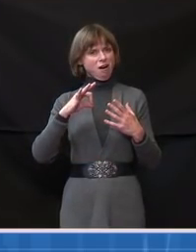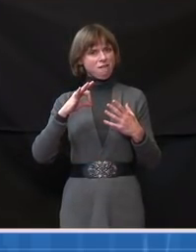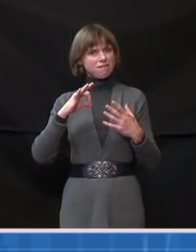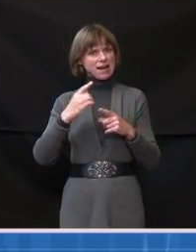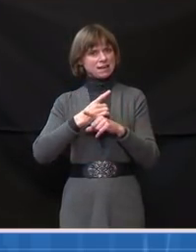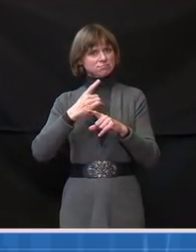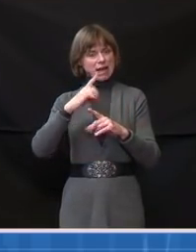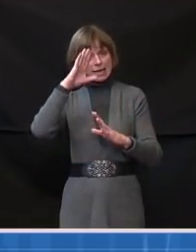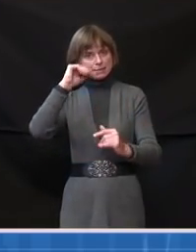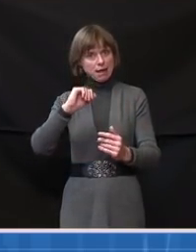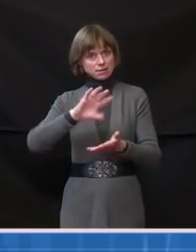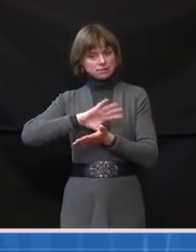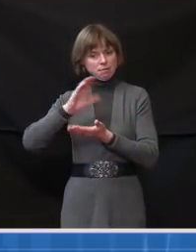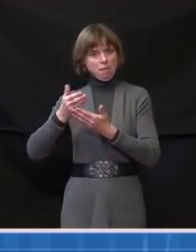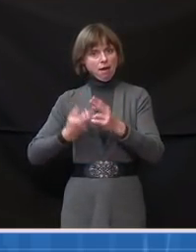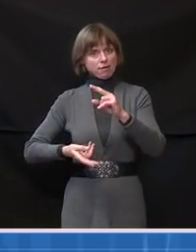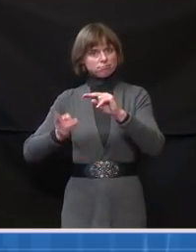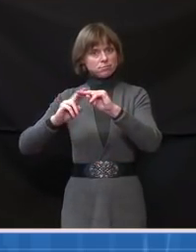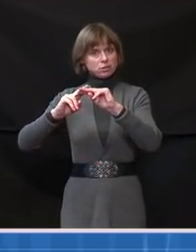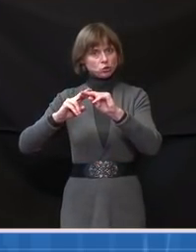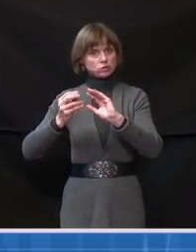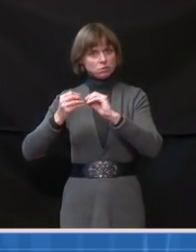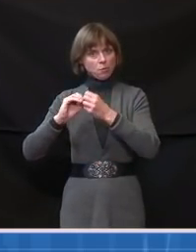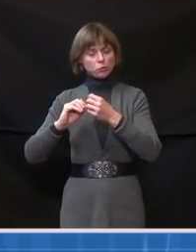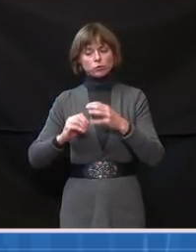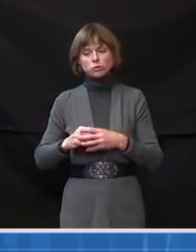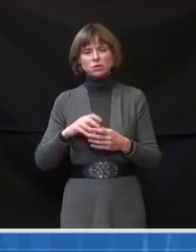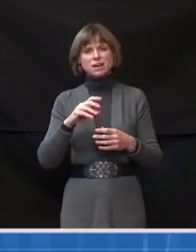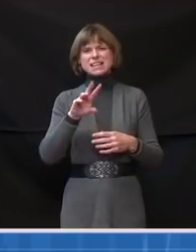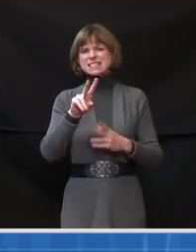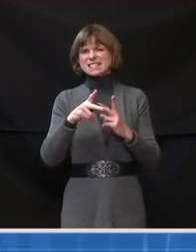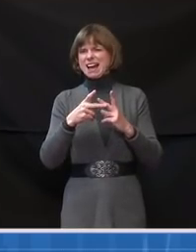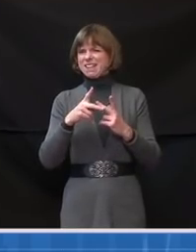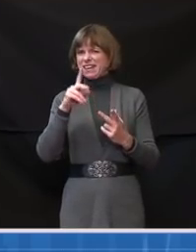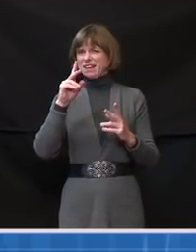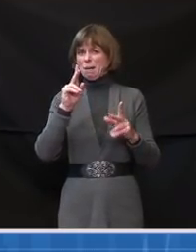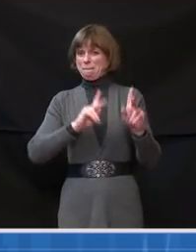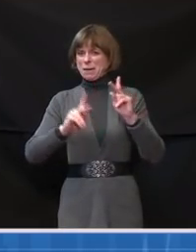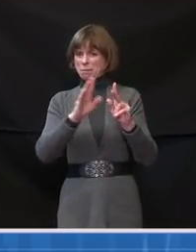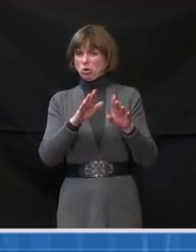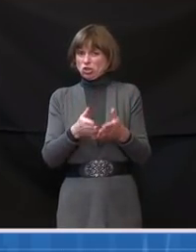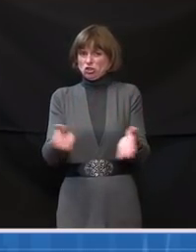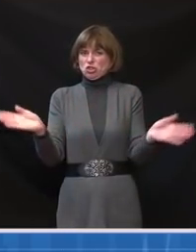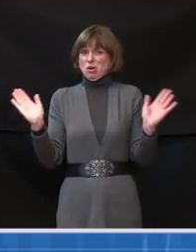And separately, there’s a lot of confusion among the public about signing up for vaccines.